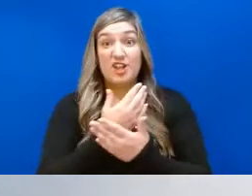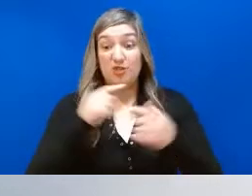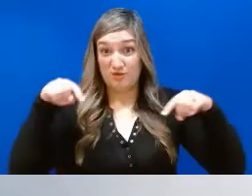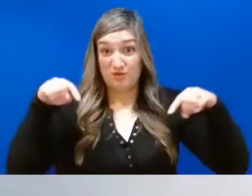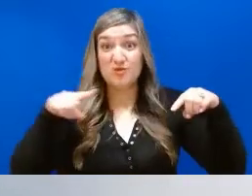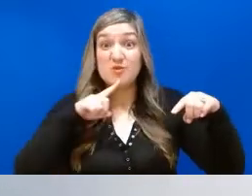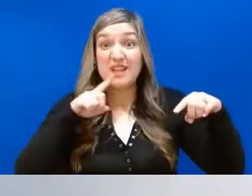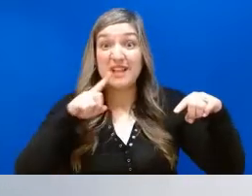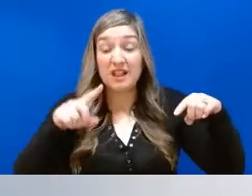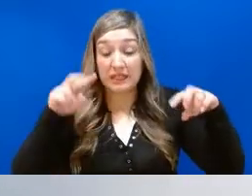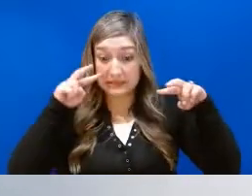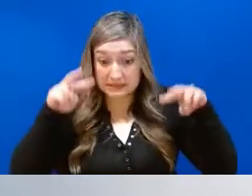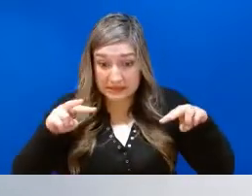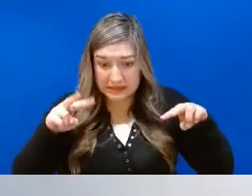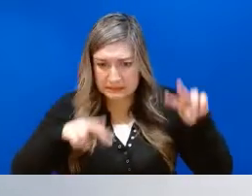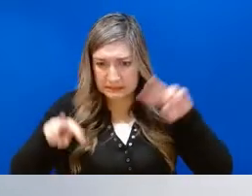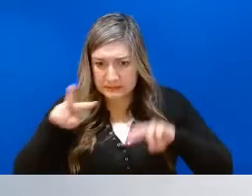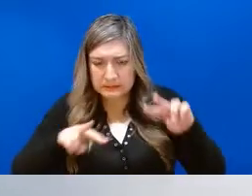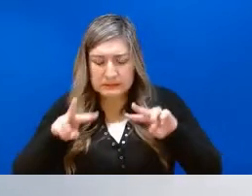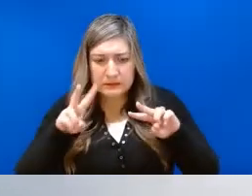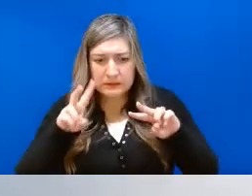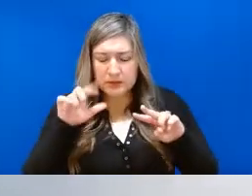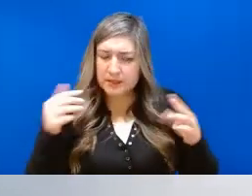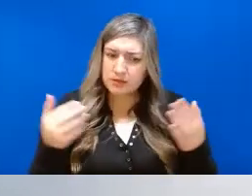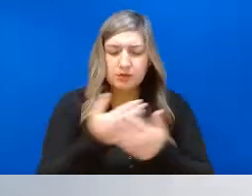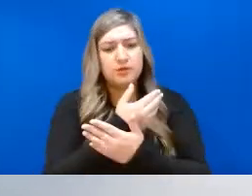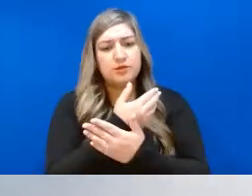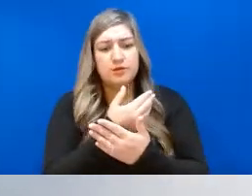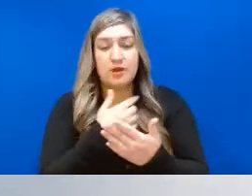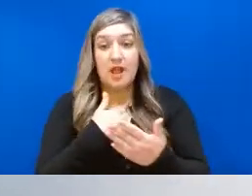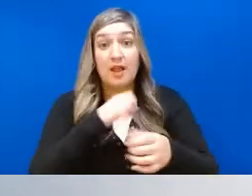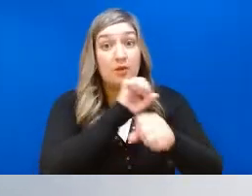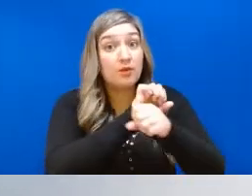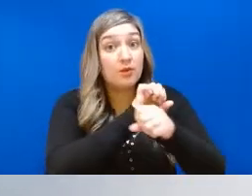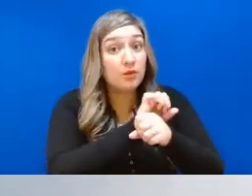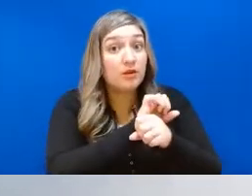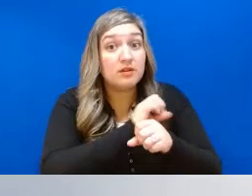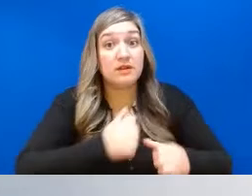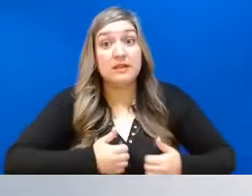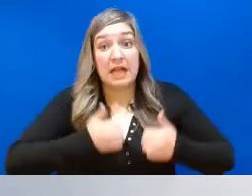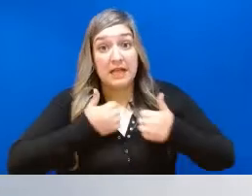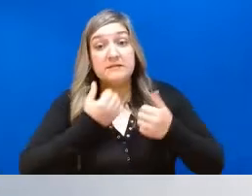and developed a new sense of work life as a safe place?